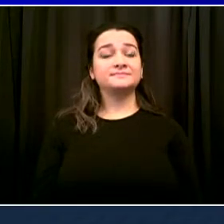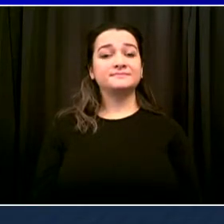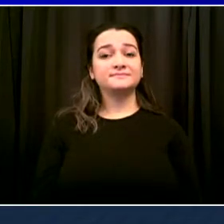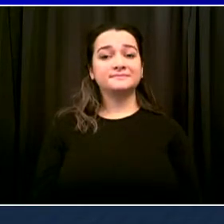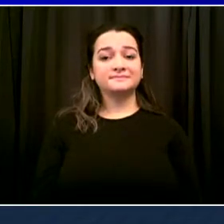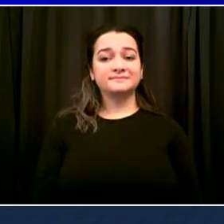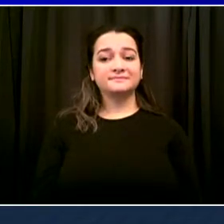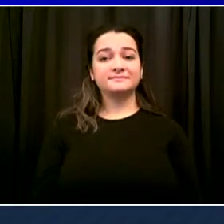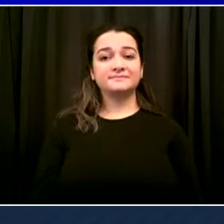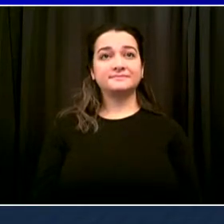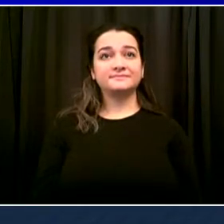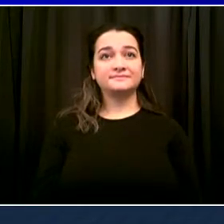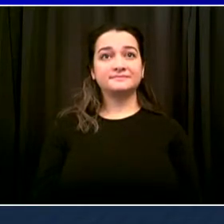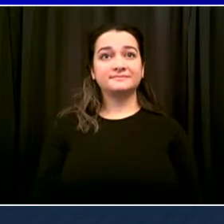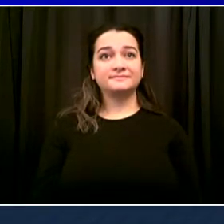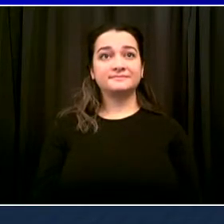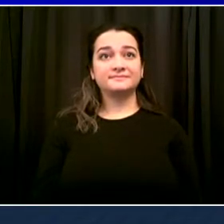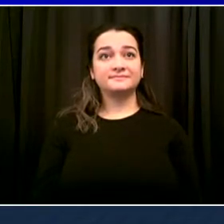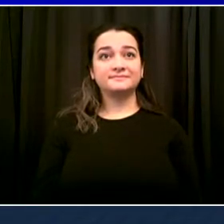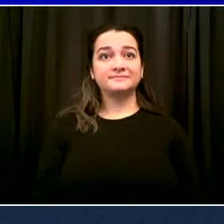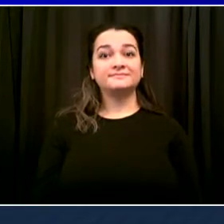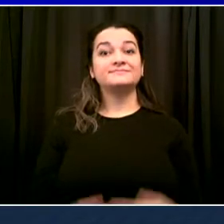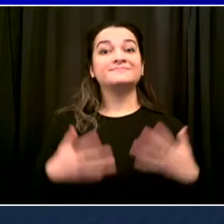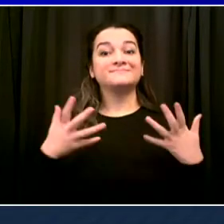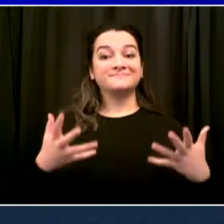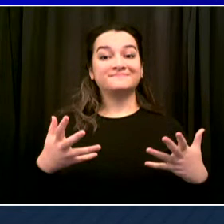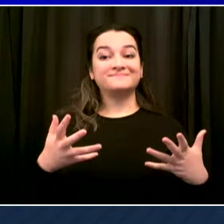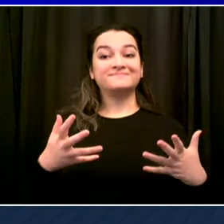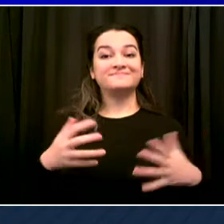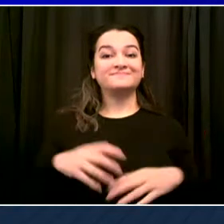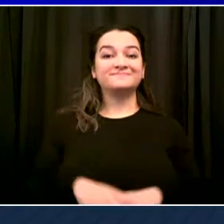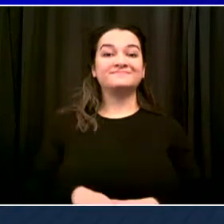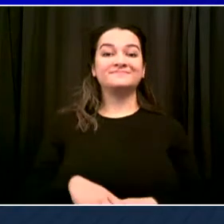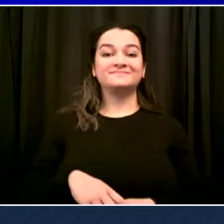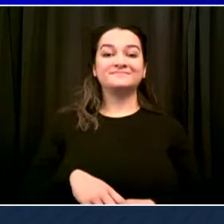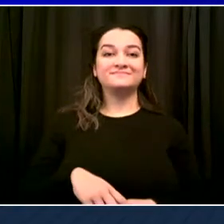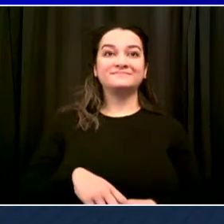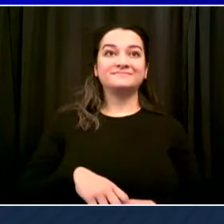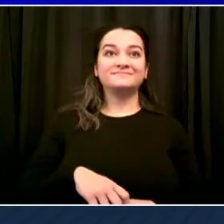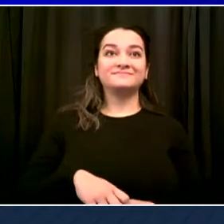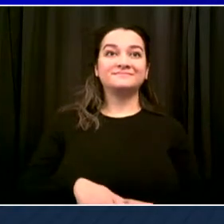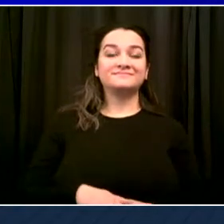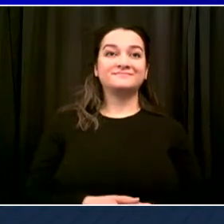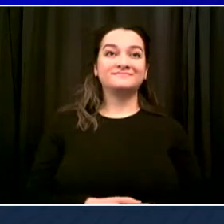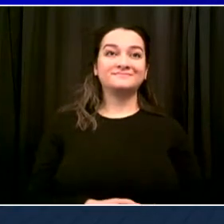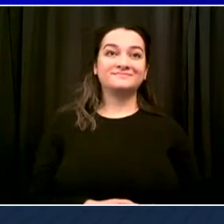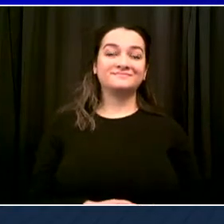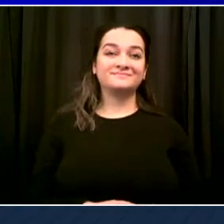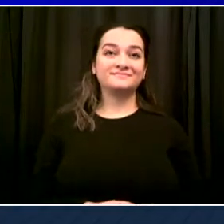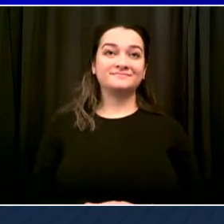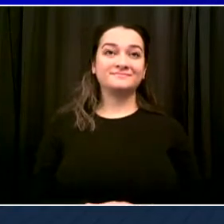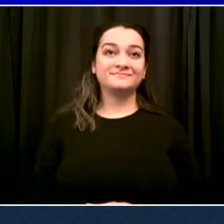QUICK POINT BEFORE, LAST NIGHT,